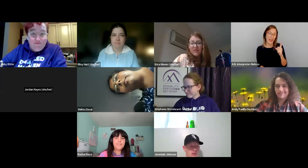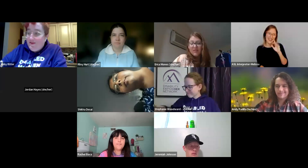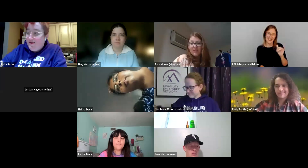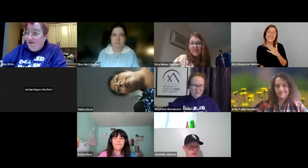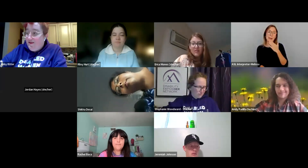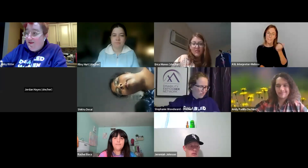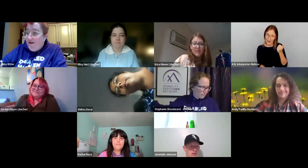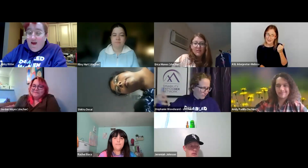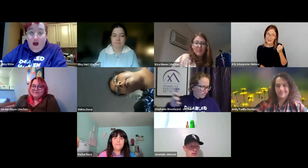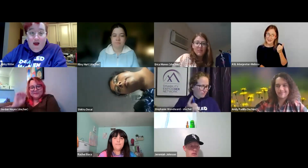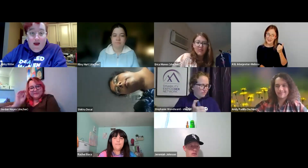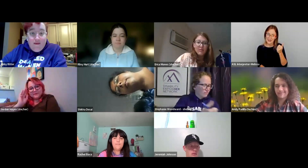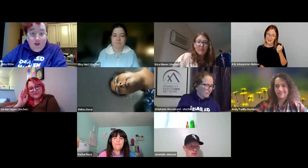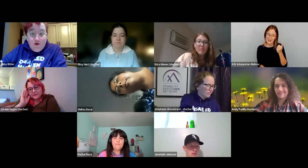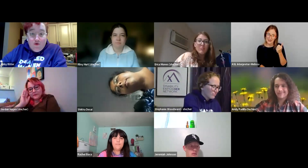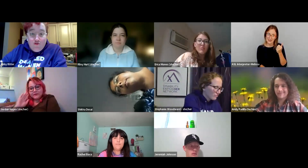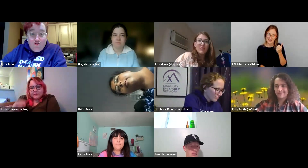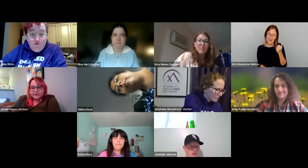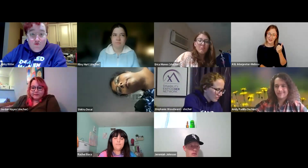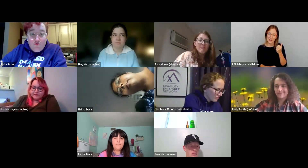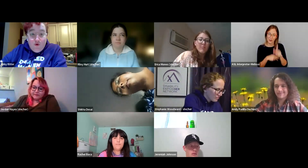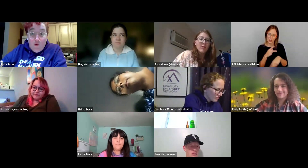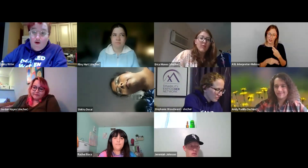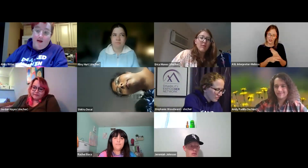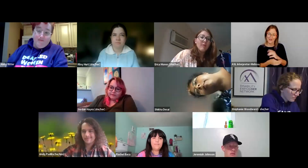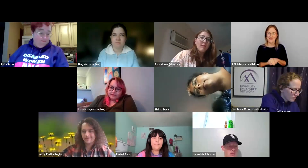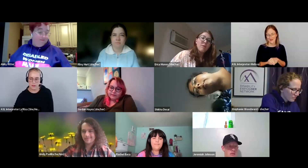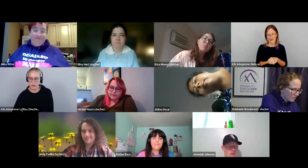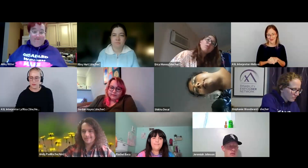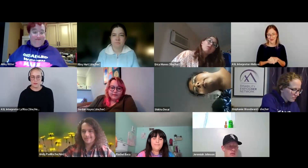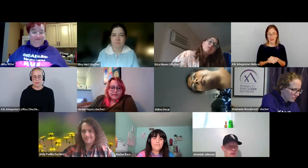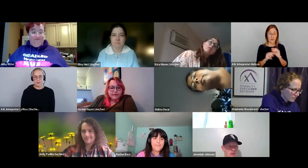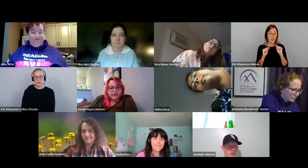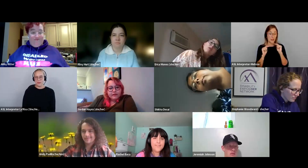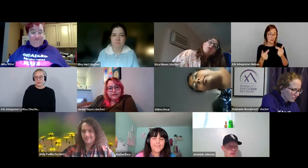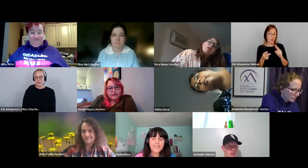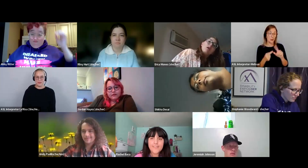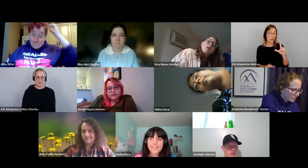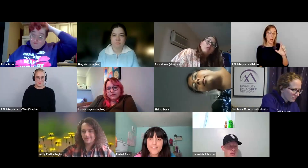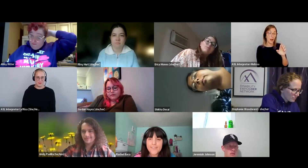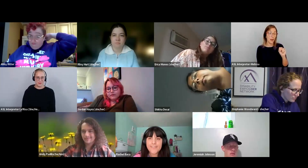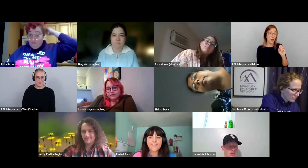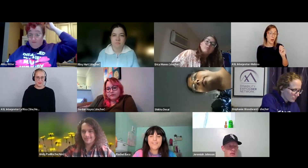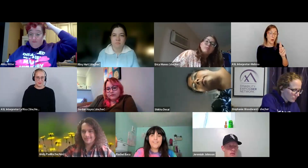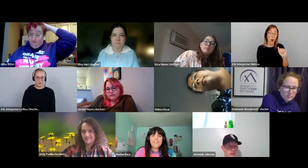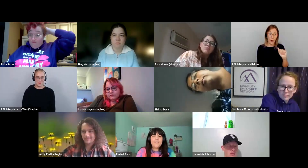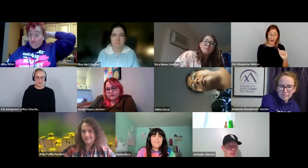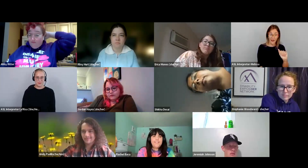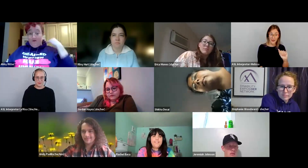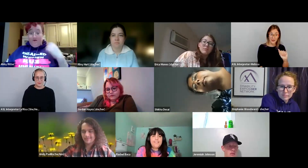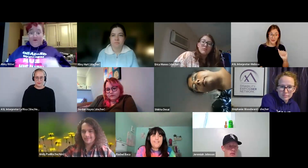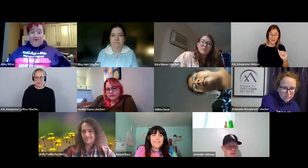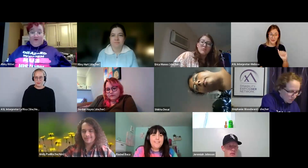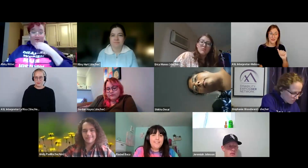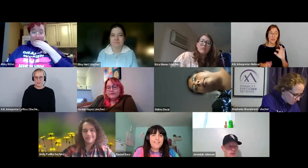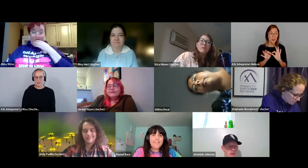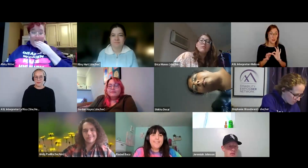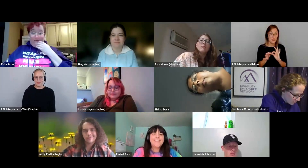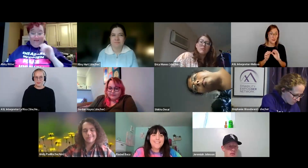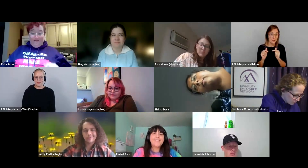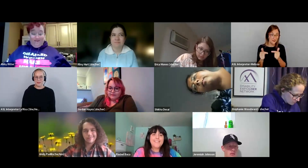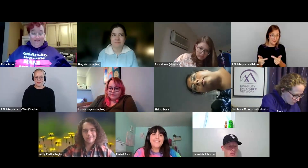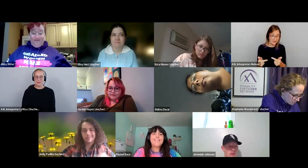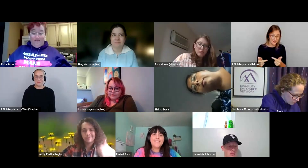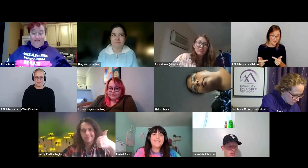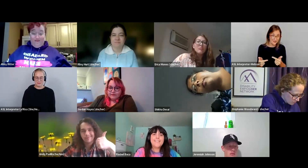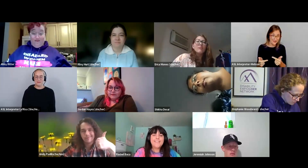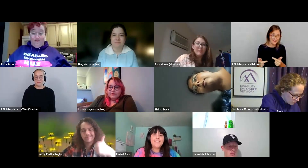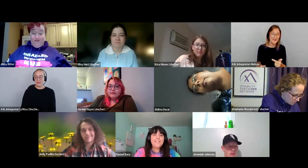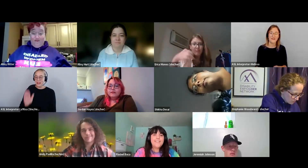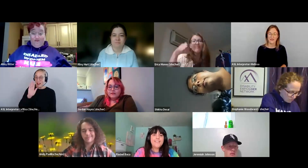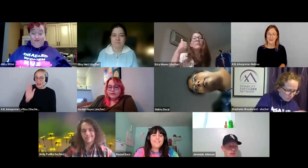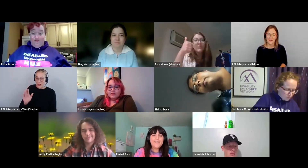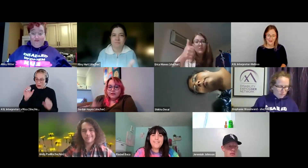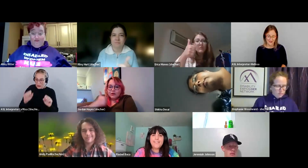would have to be the Addams family values. I think to superior of the two